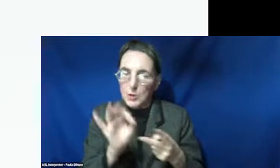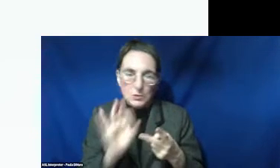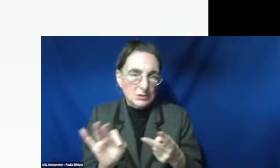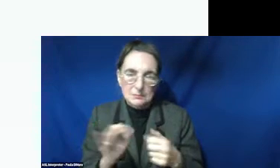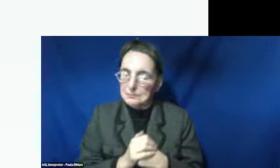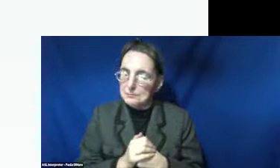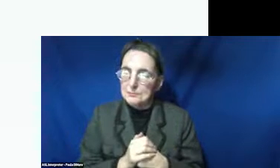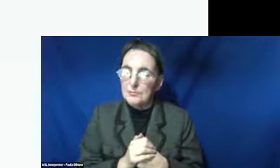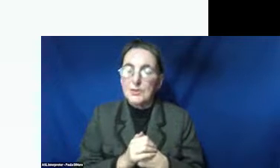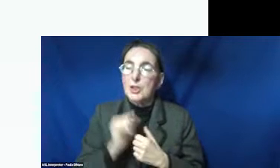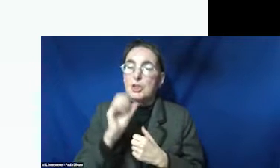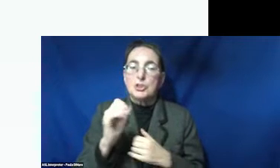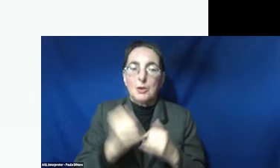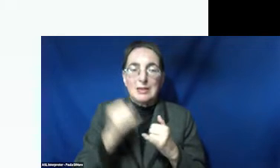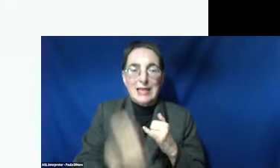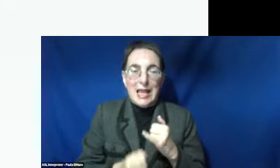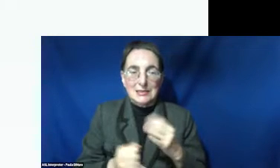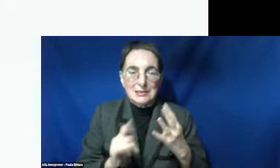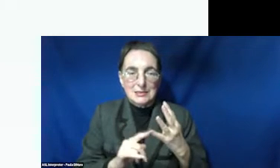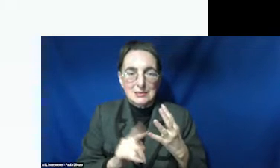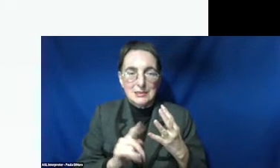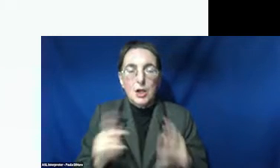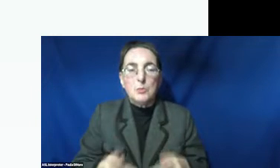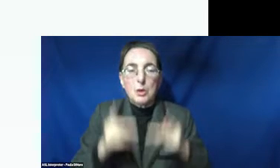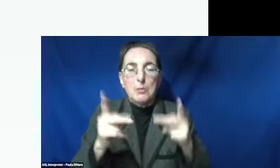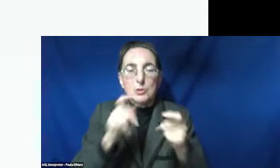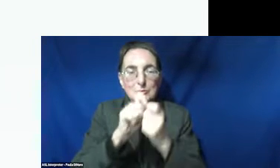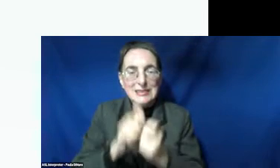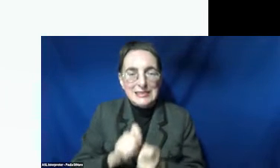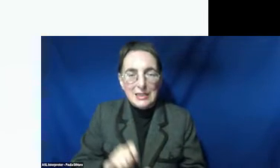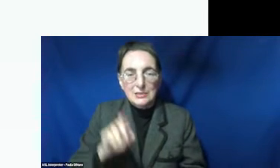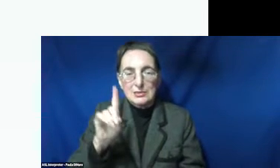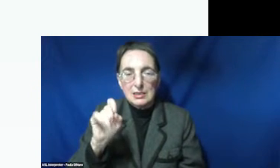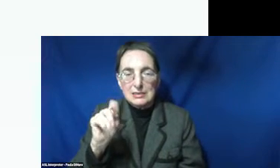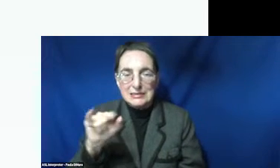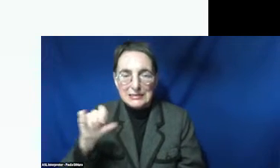So the last and final step is Proposal Details. We are asking you, are you submitting by yourself